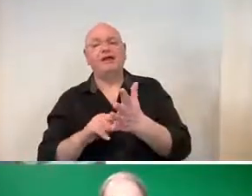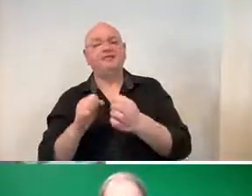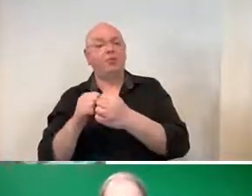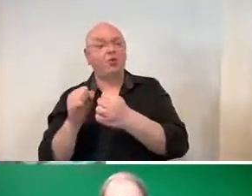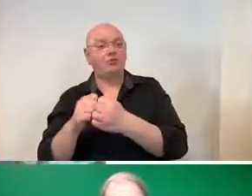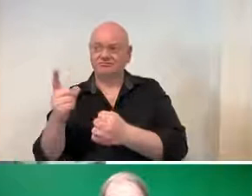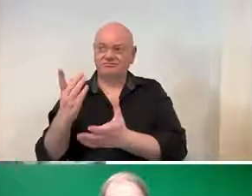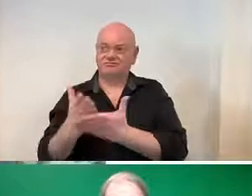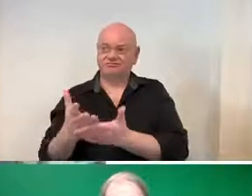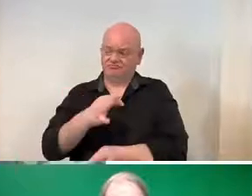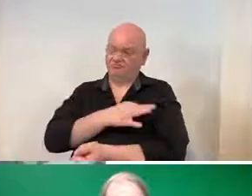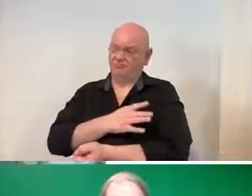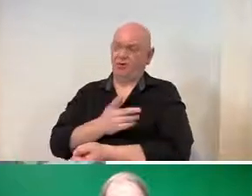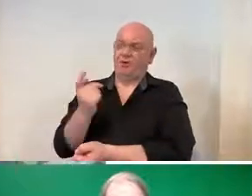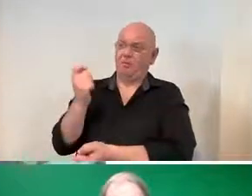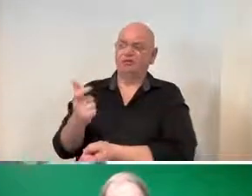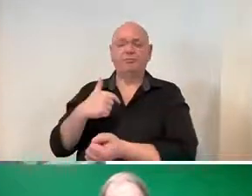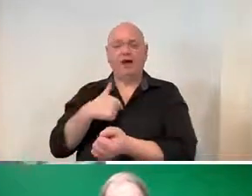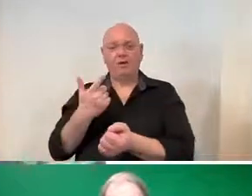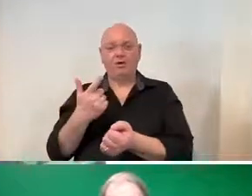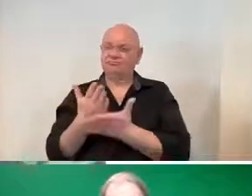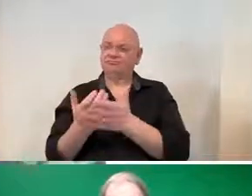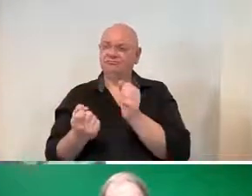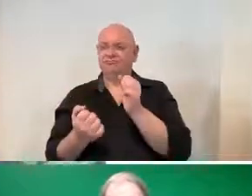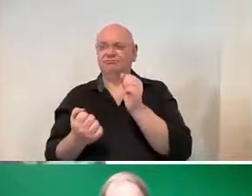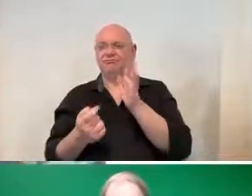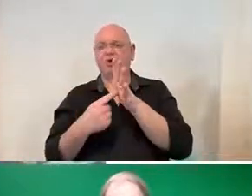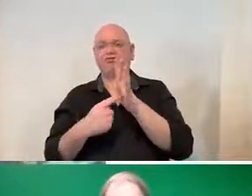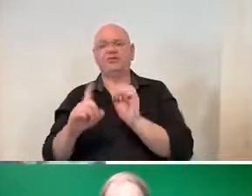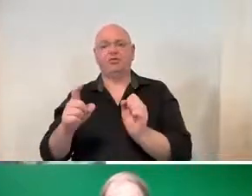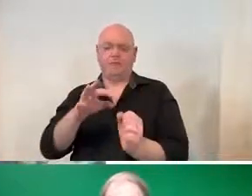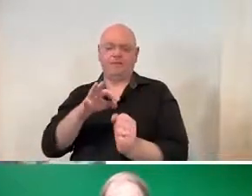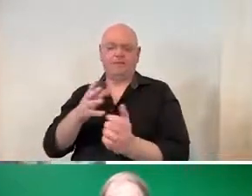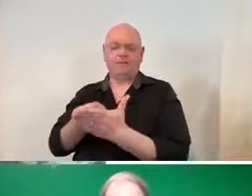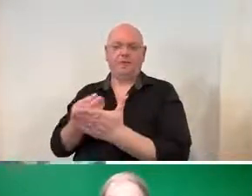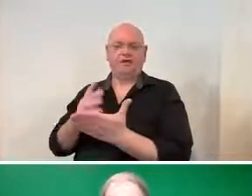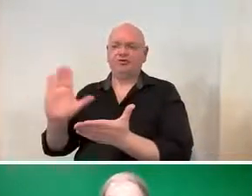looms and 3D workshops. So, in terms of money, there are three ways to get you money.